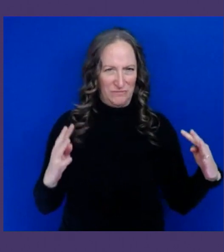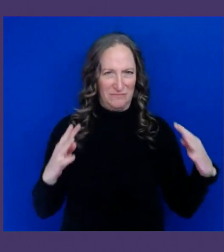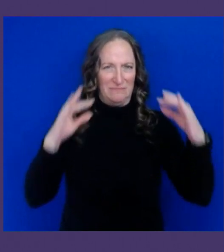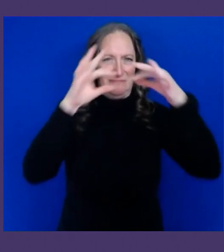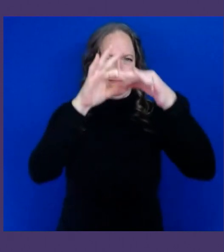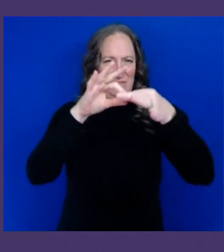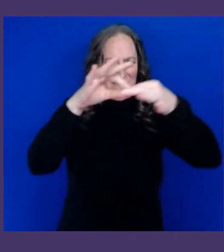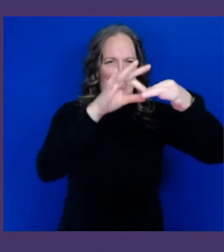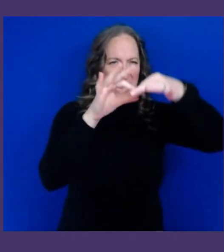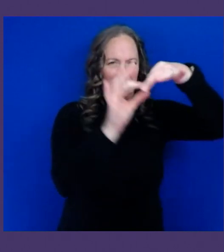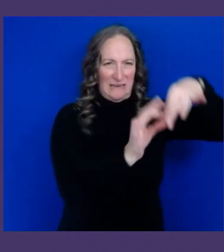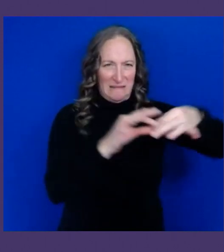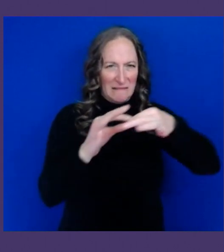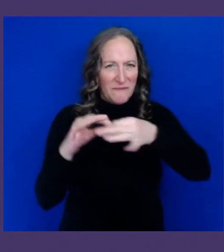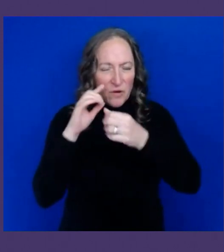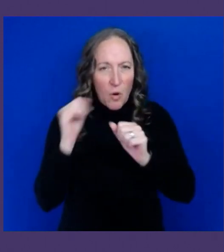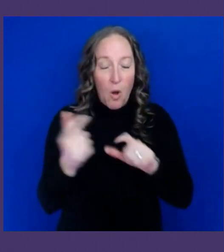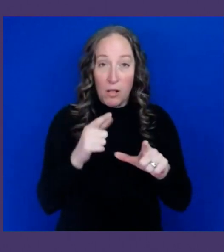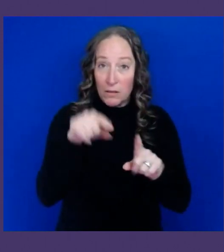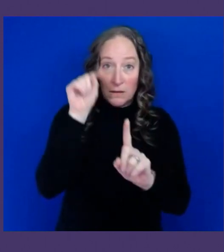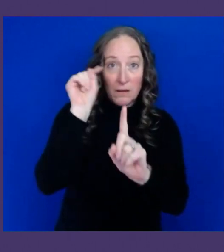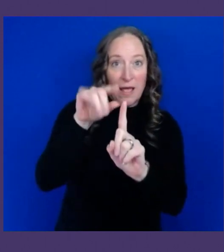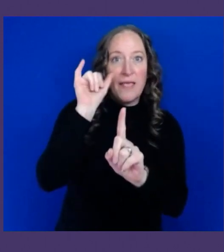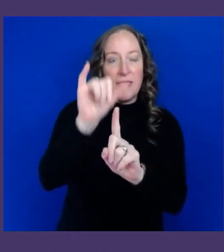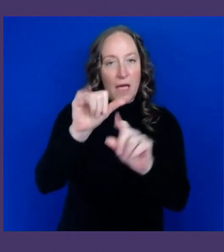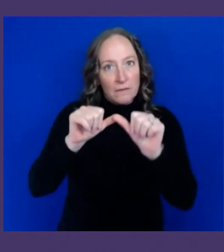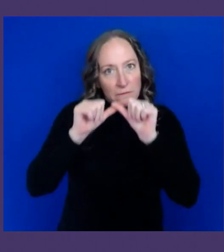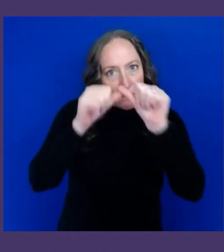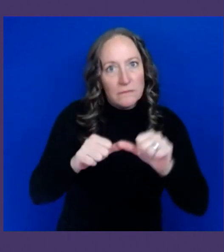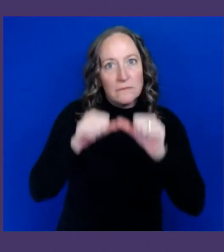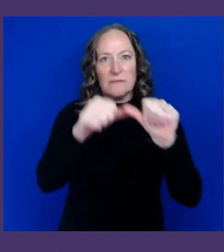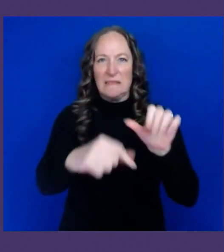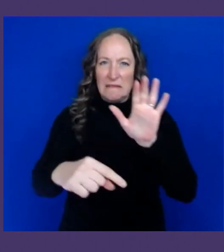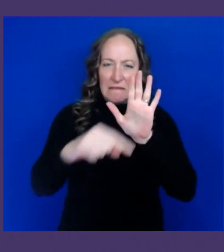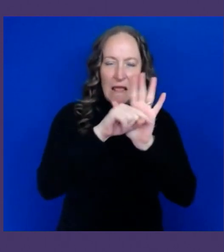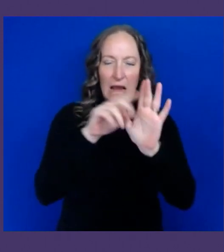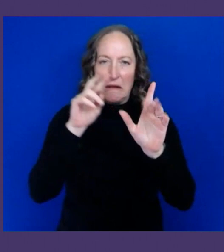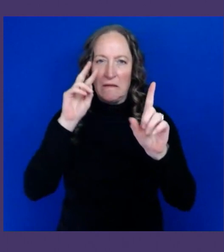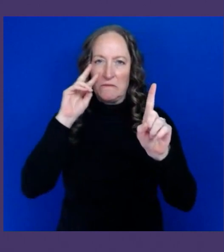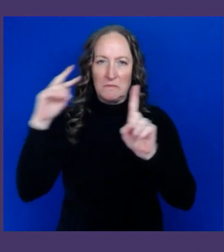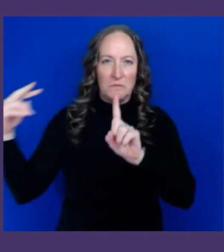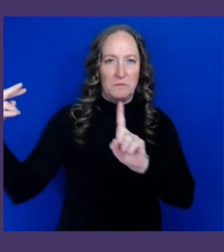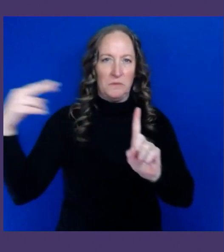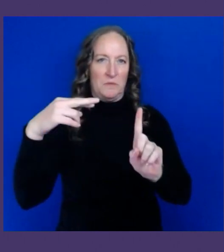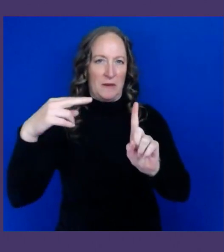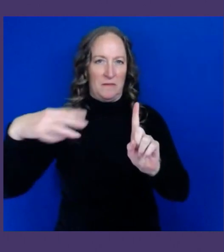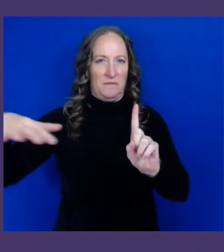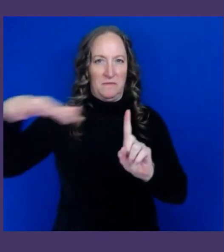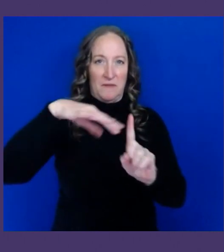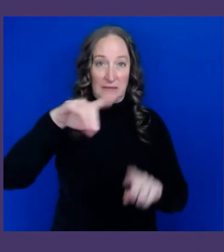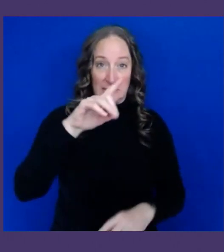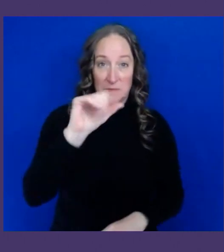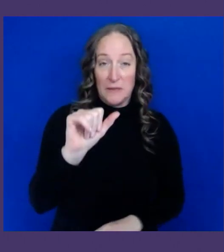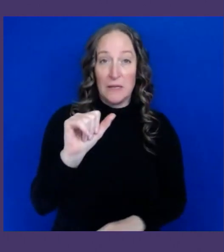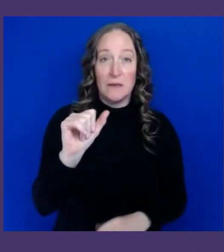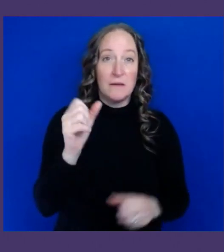the persistent, negative perceptions of disability. There's research from multiple universities that shows that